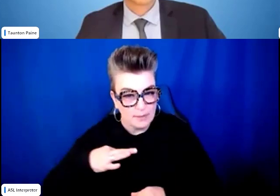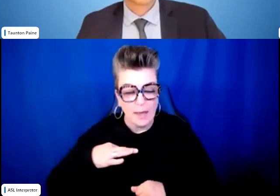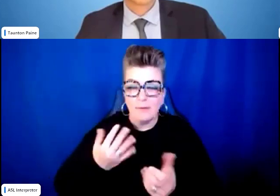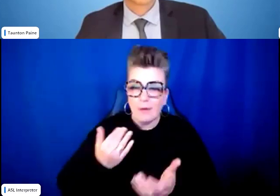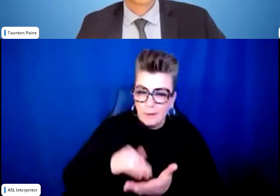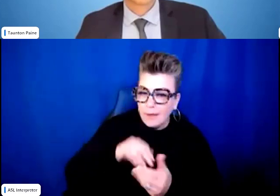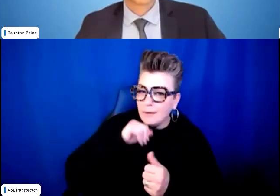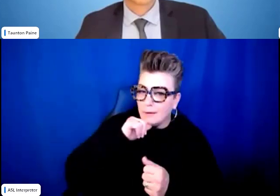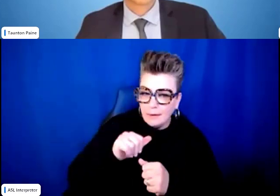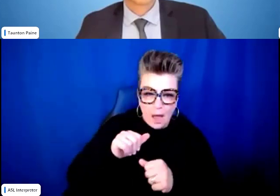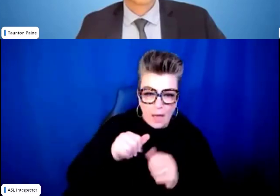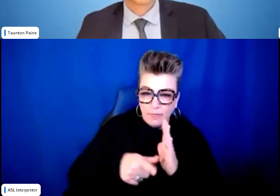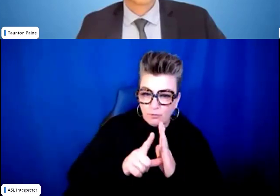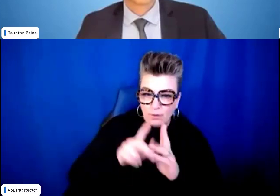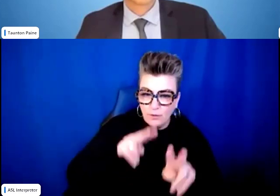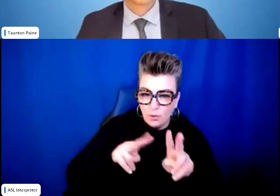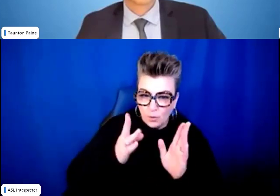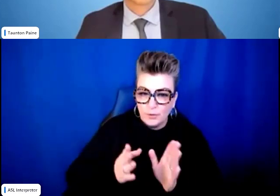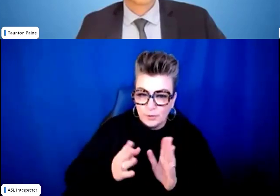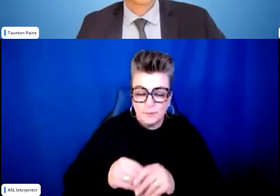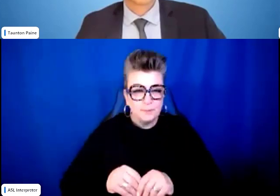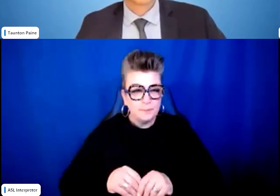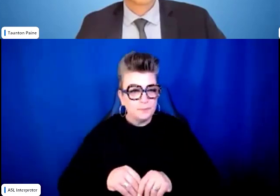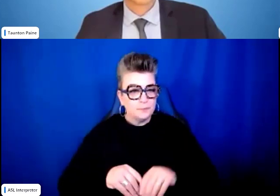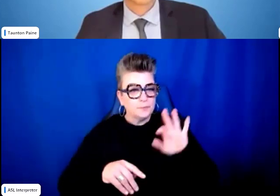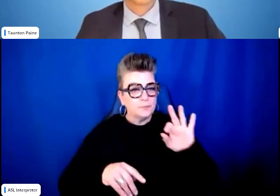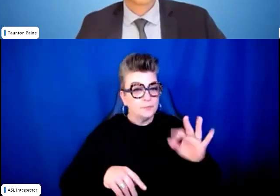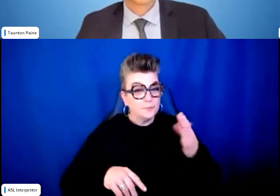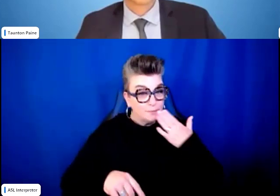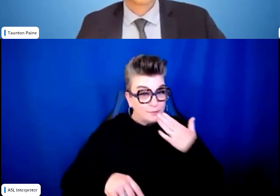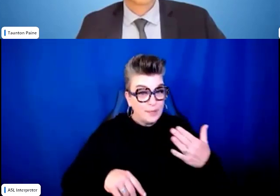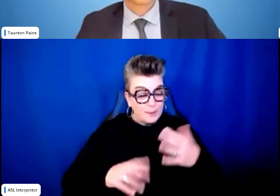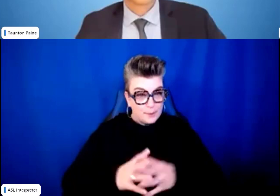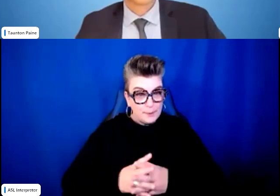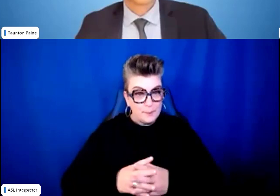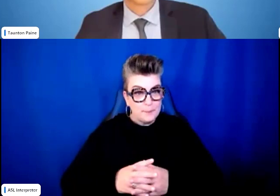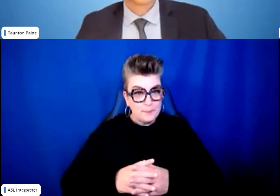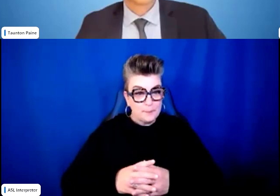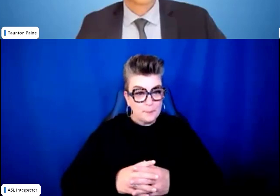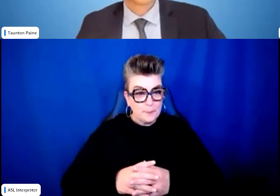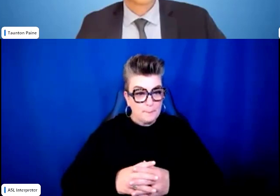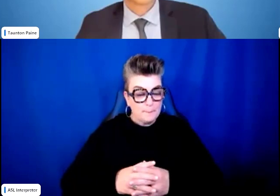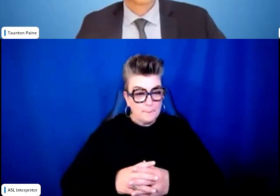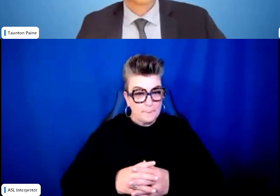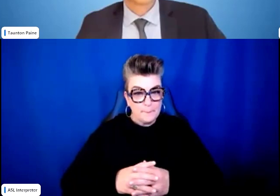Elyse Sullivan: Thank you. Let's see. We have another question here.